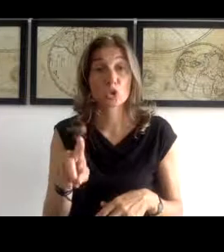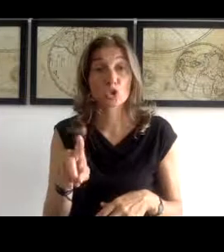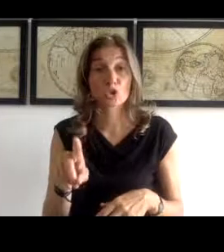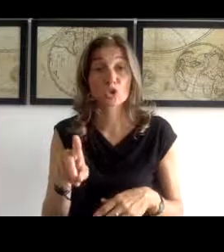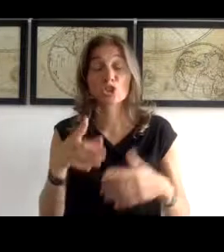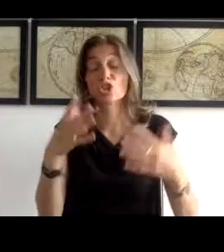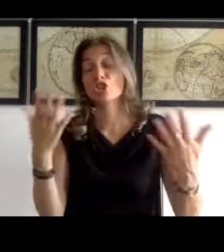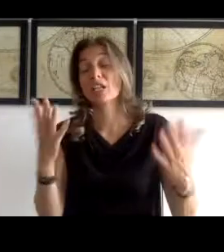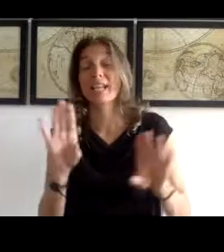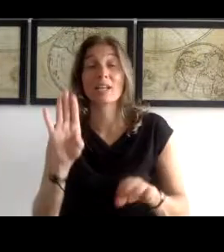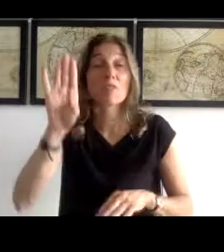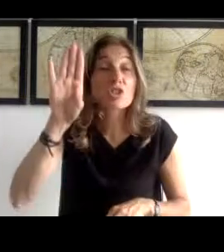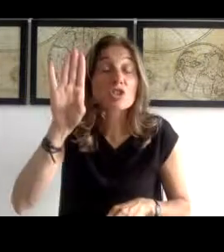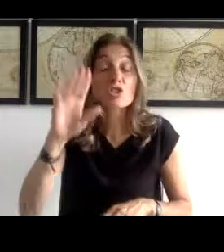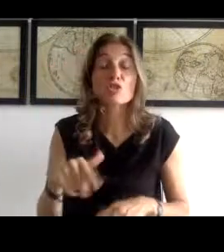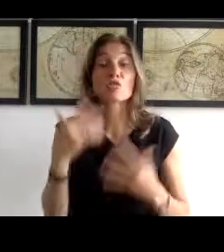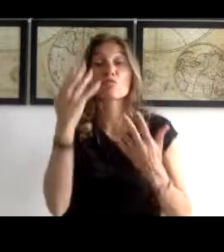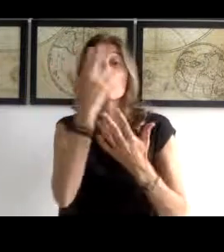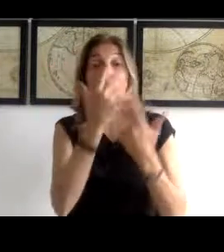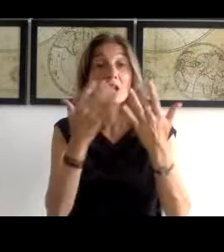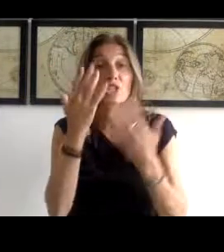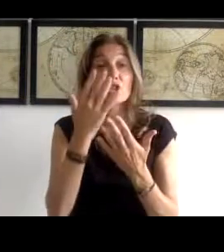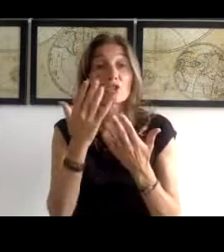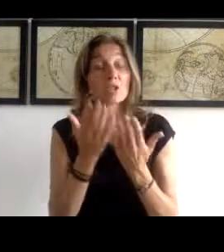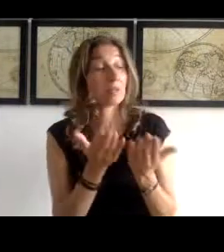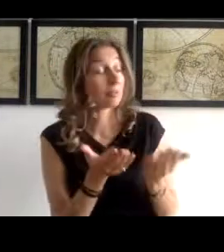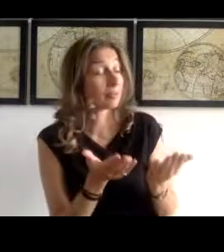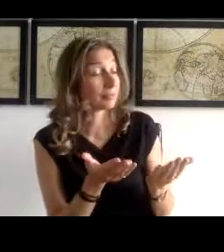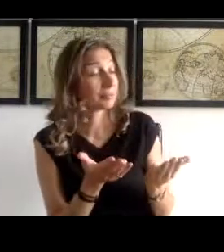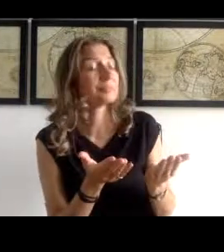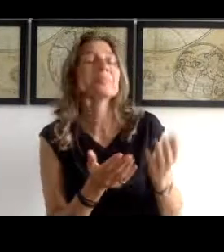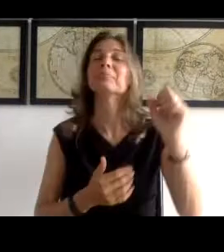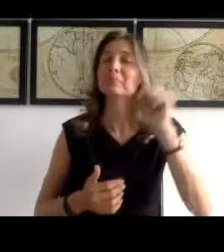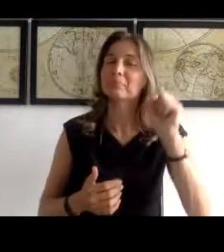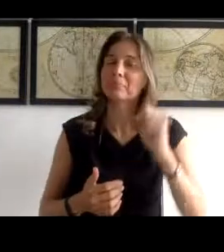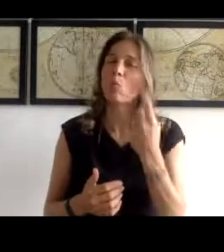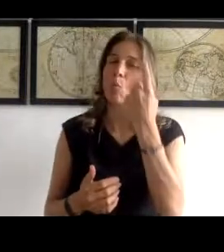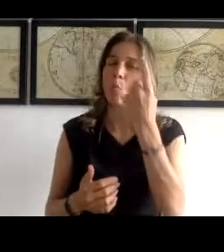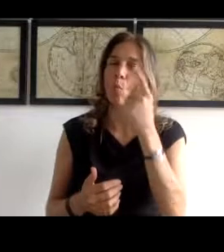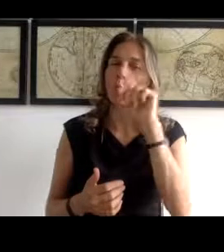the universities can offer in exams, accommodation, learning etc.